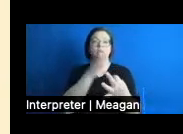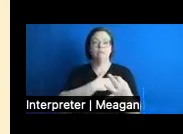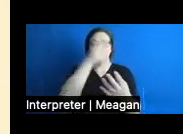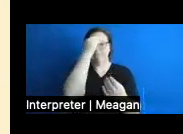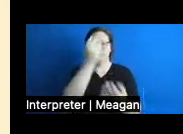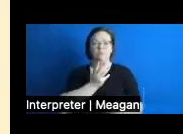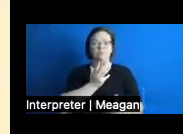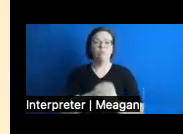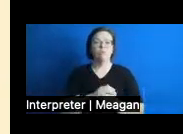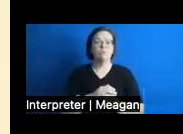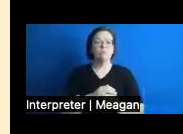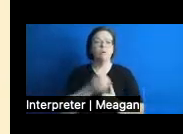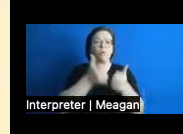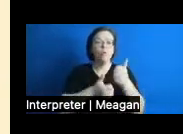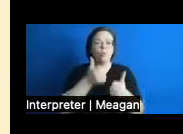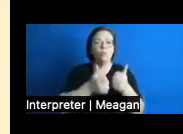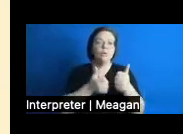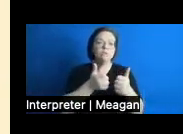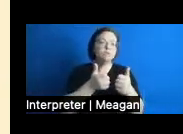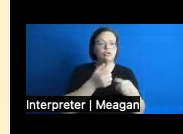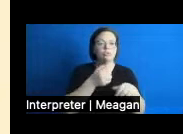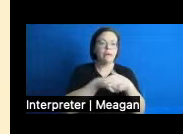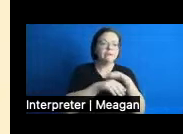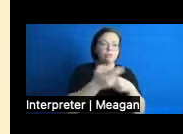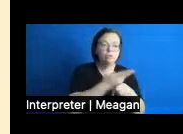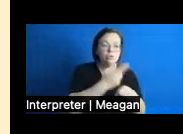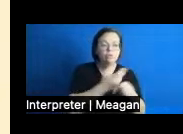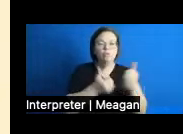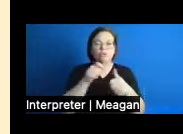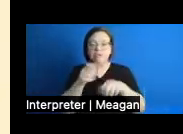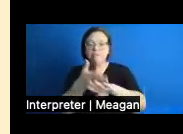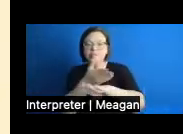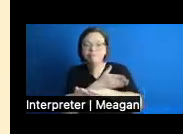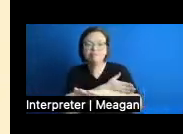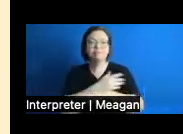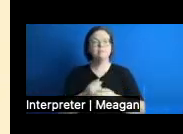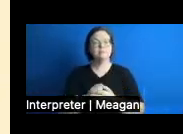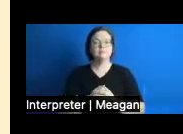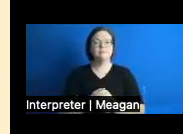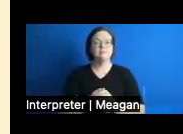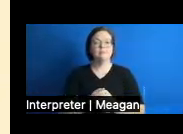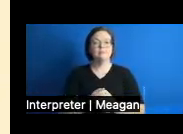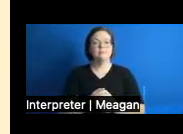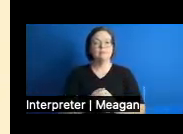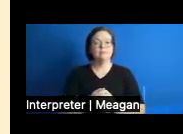which services you're using, which services we can improve on. But these things have increased